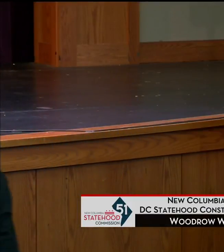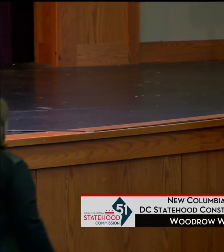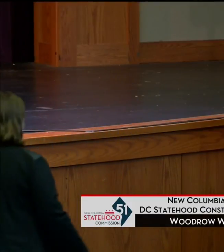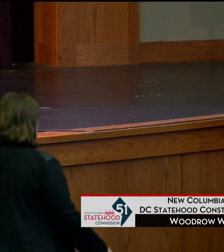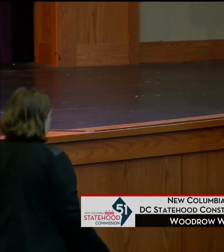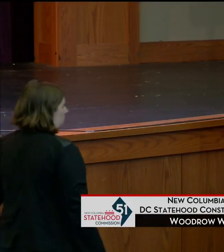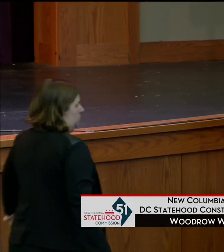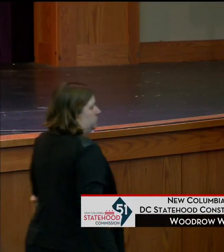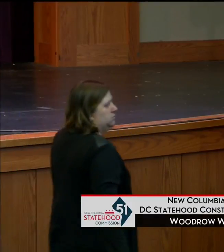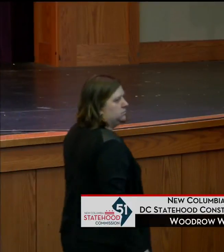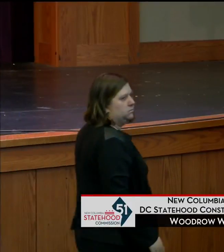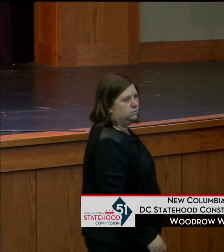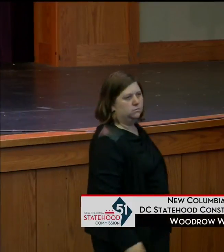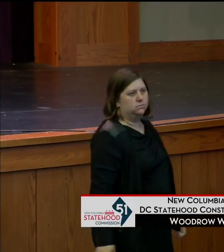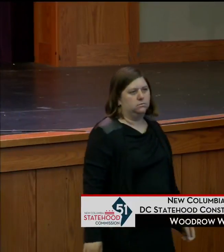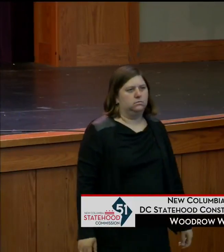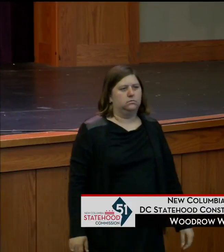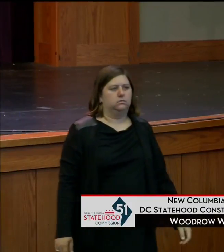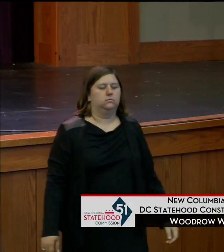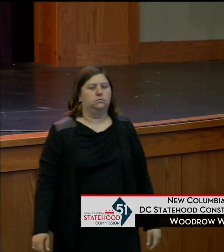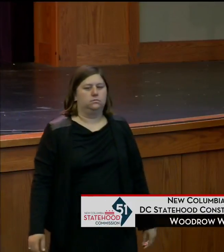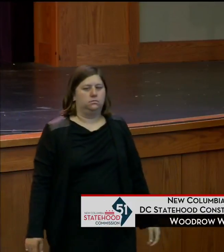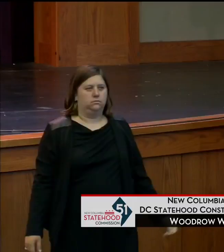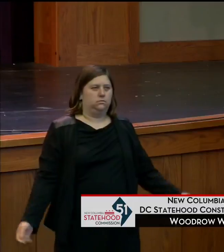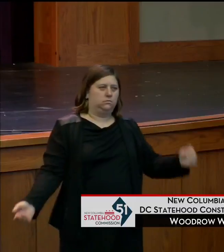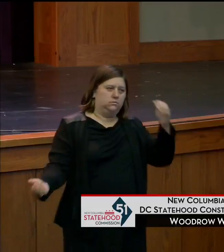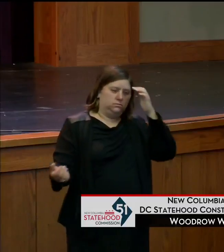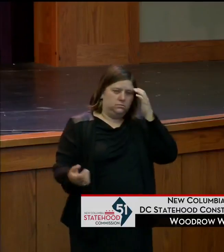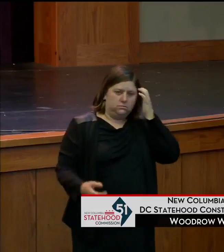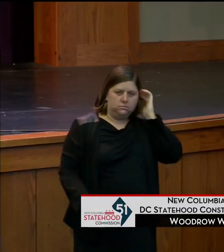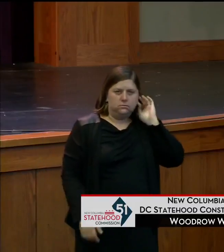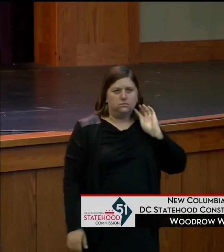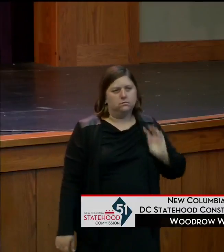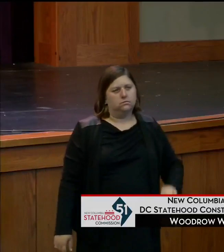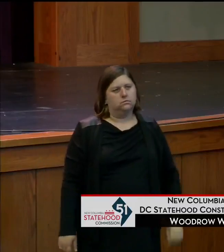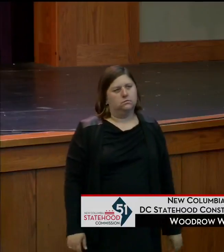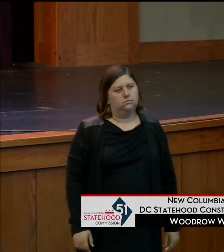MISS SHORE?